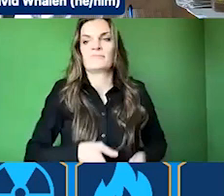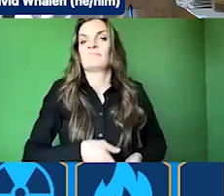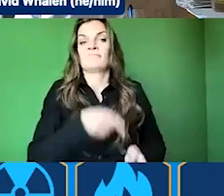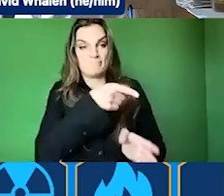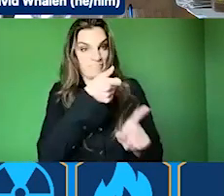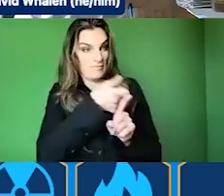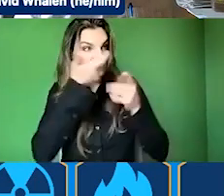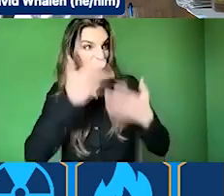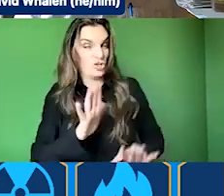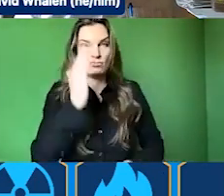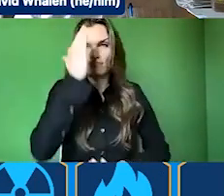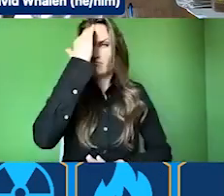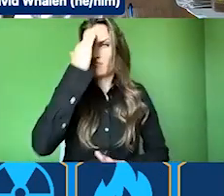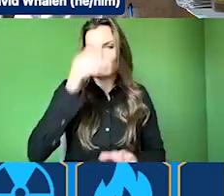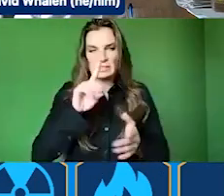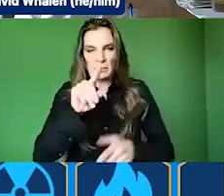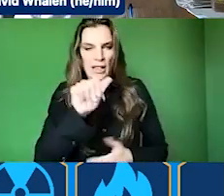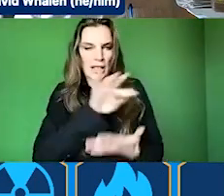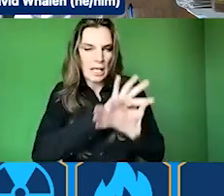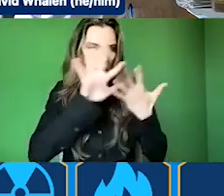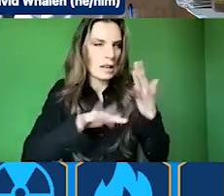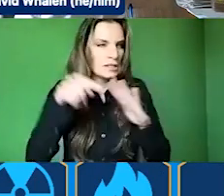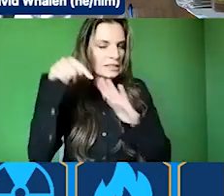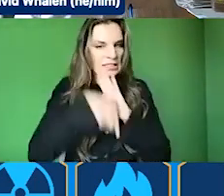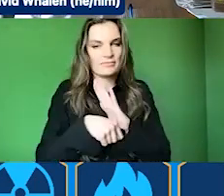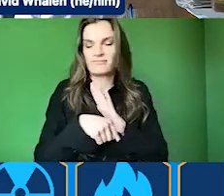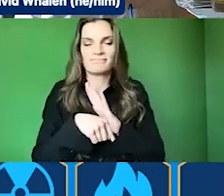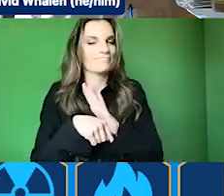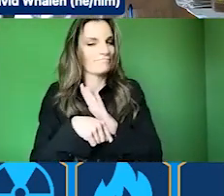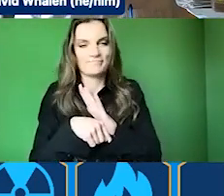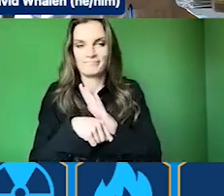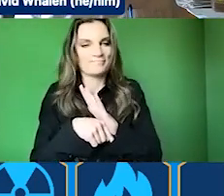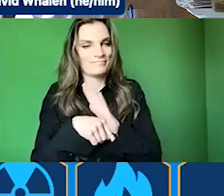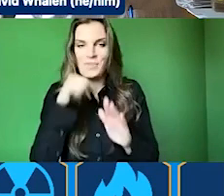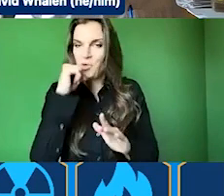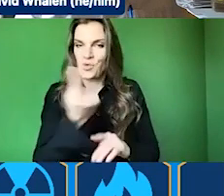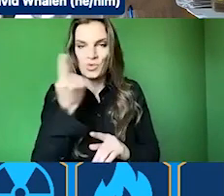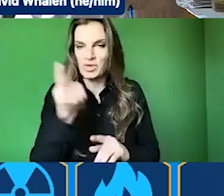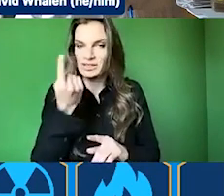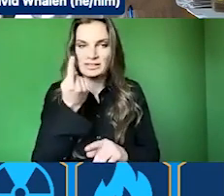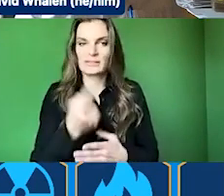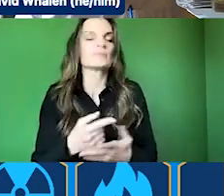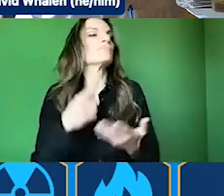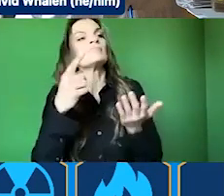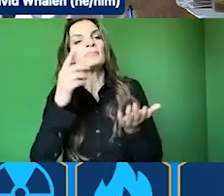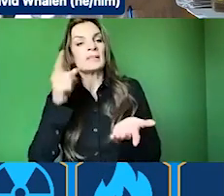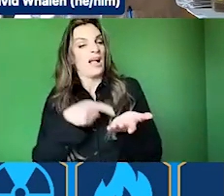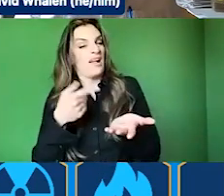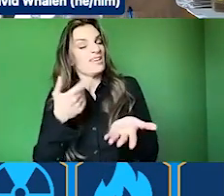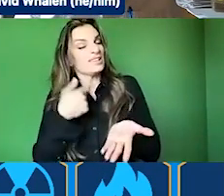children with disabilities who will look to medical professionals for direction which may be the worst place to go. No discredit to the medical professionals. They are all